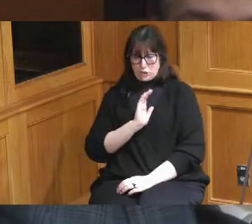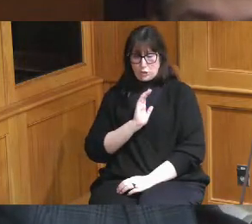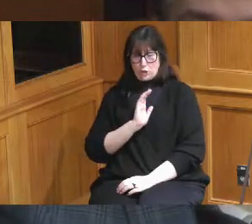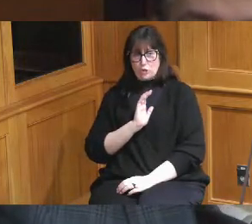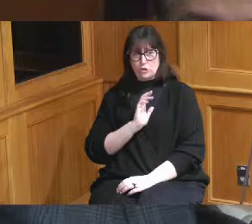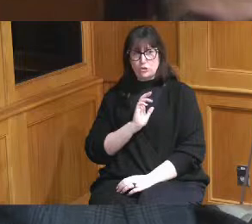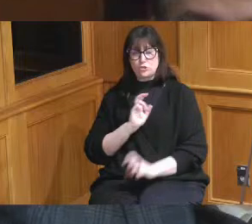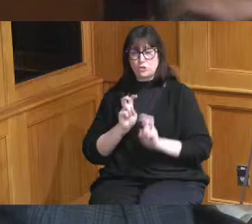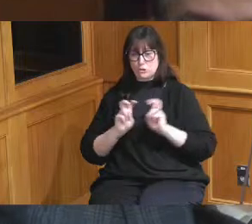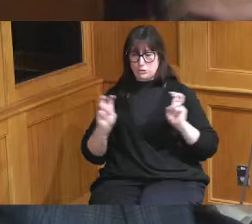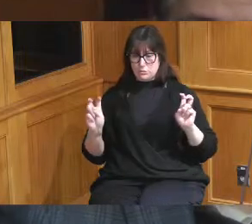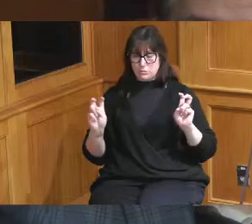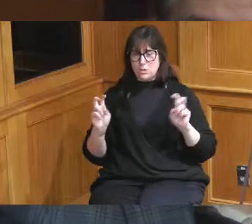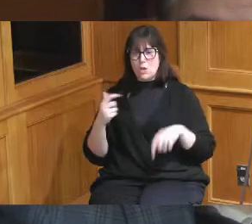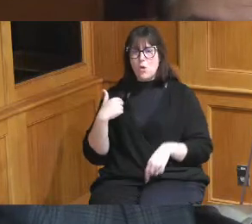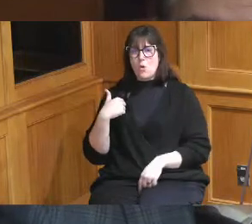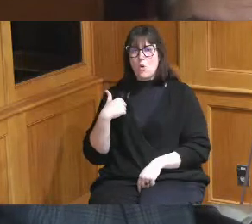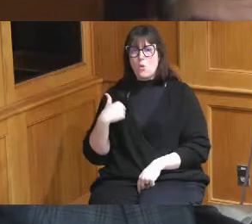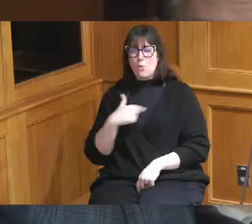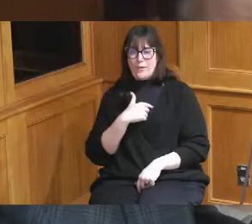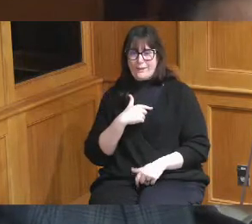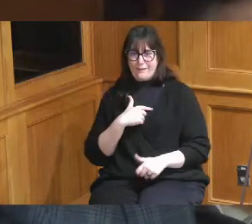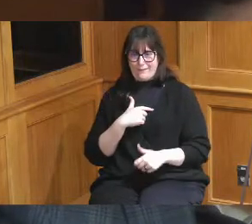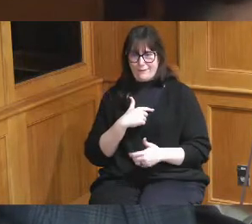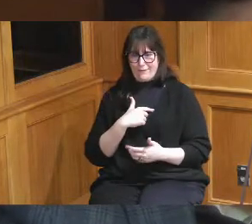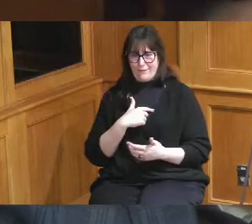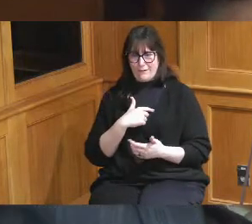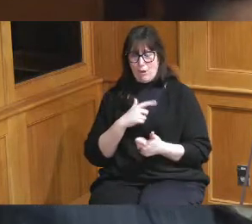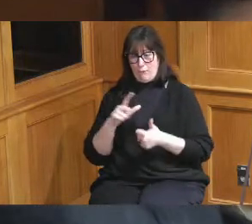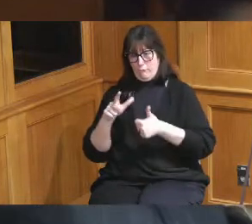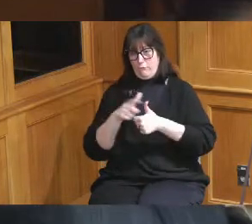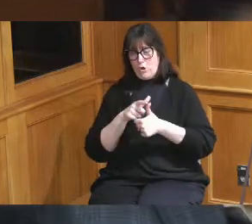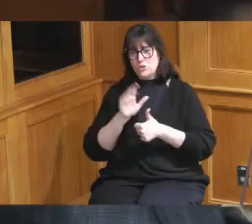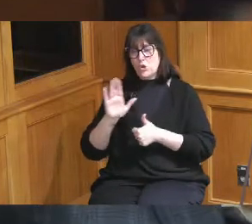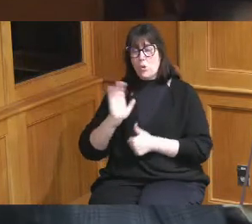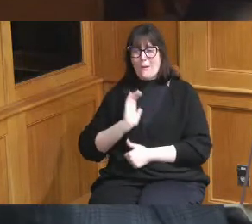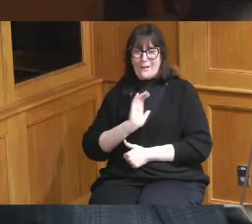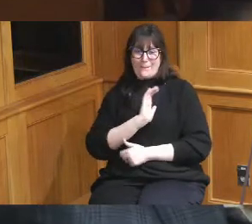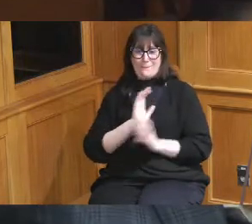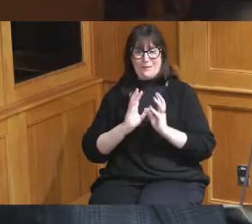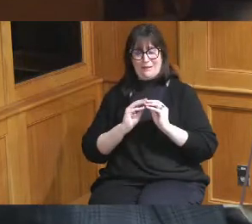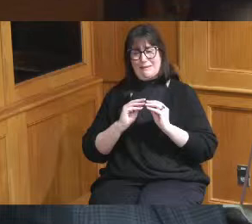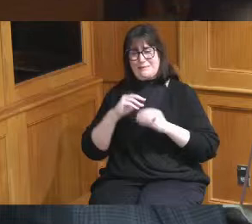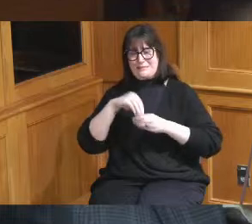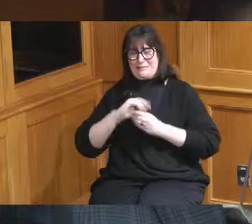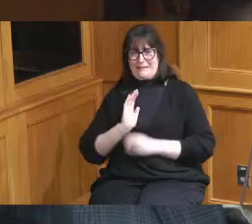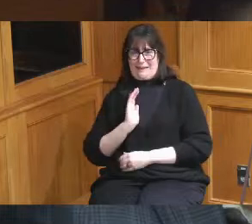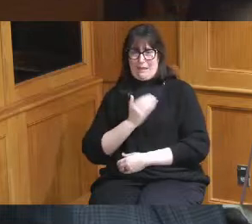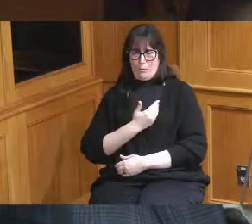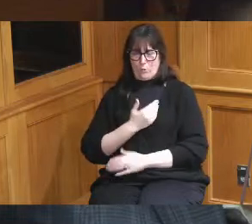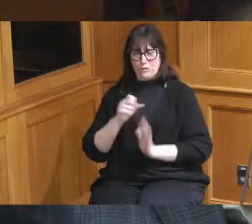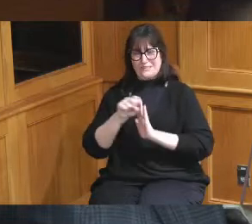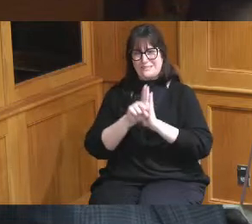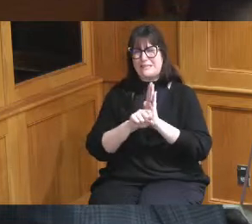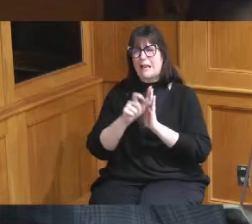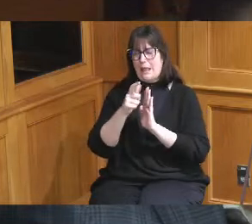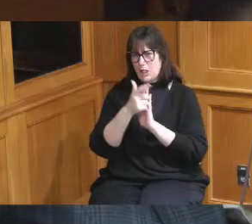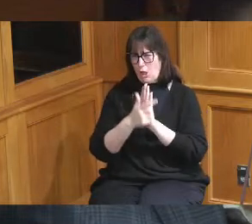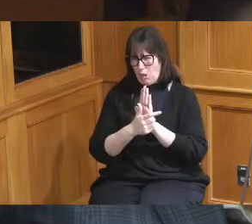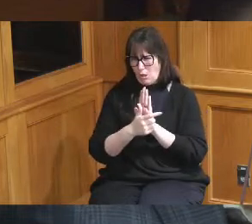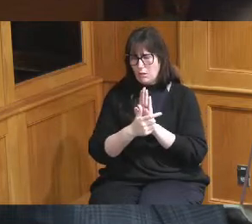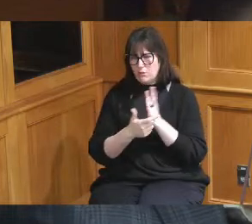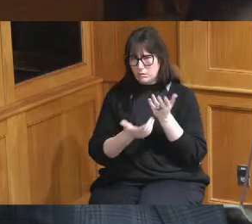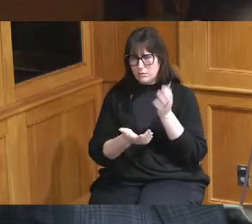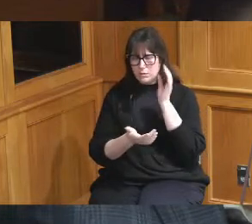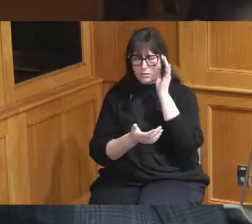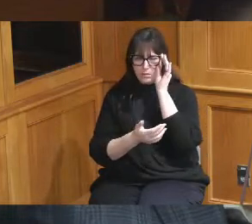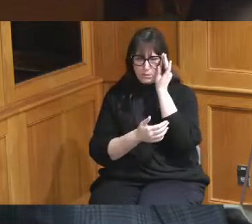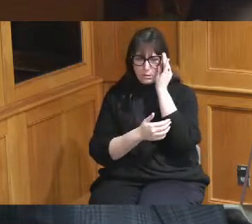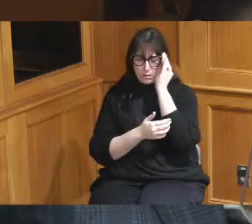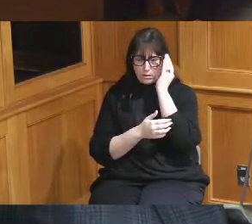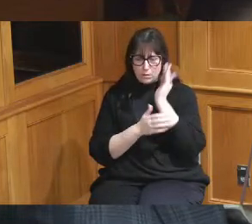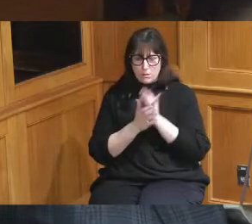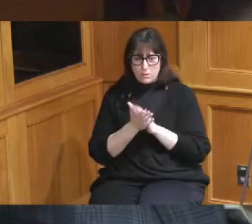we are first of all your committee is in our is in state law so that's one of the Committees that